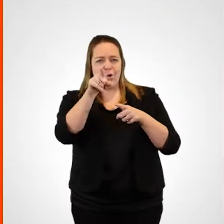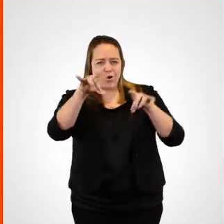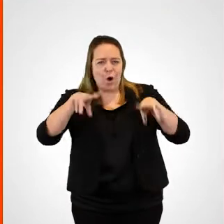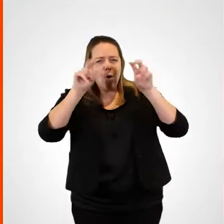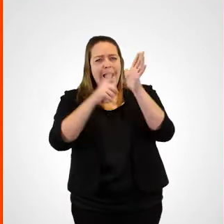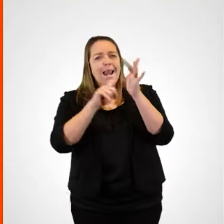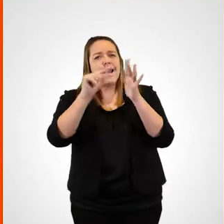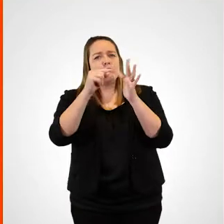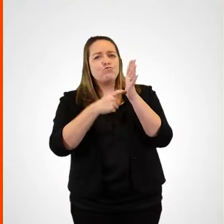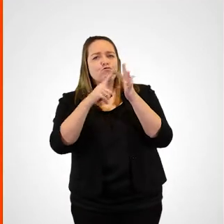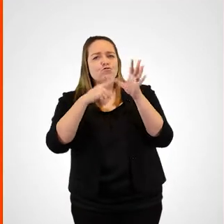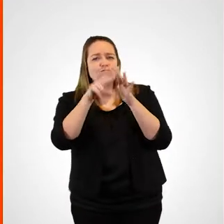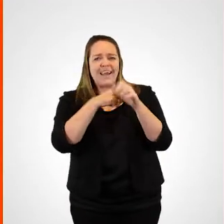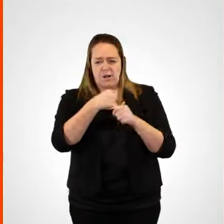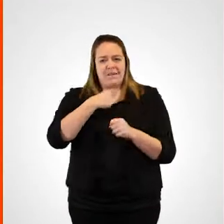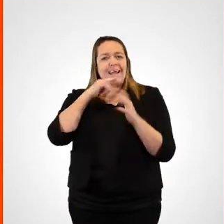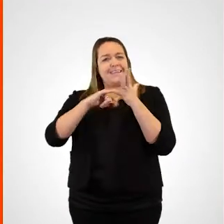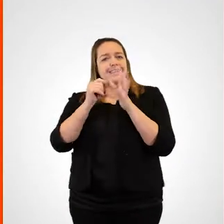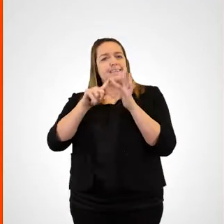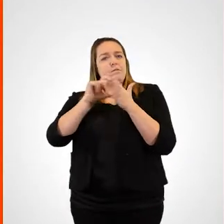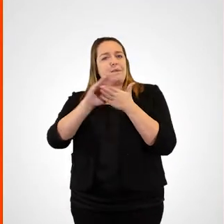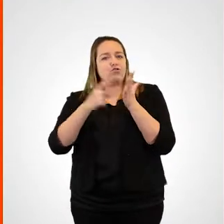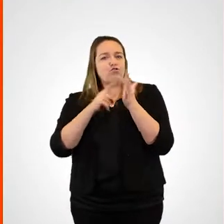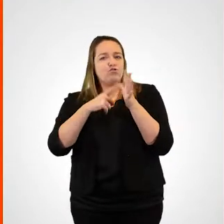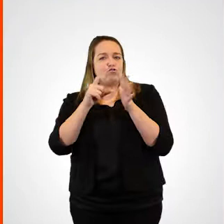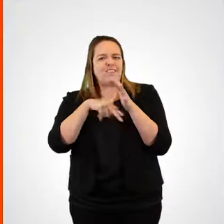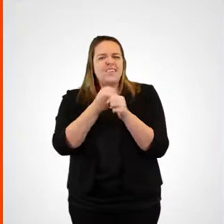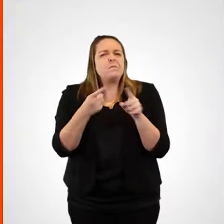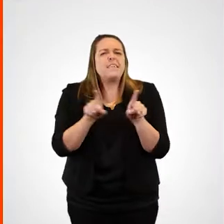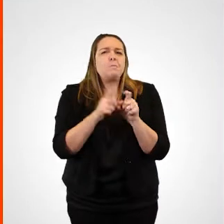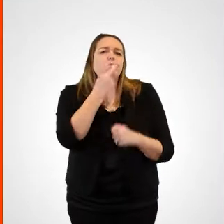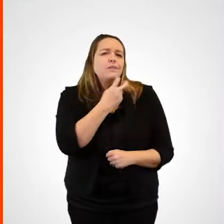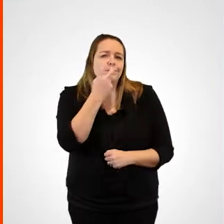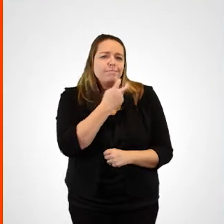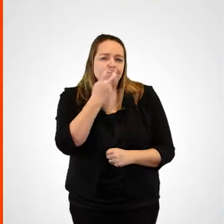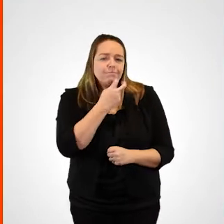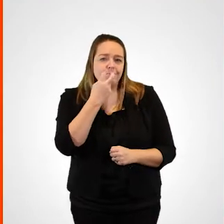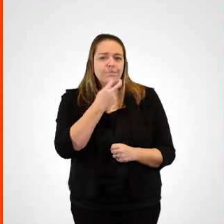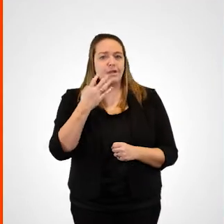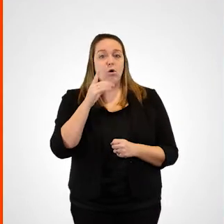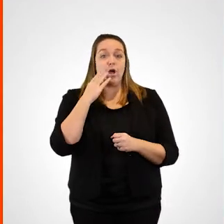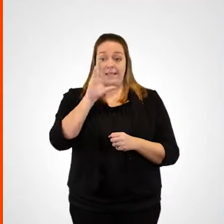I think we're talking about the same thing, but it's the patterns on your mouth when you speak in English.